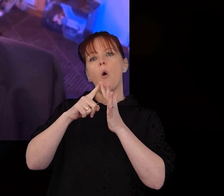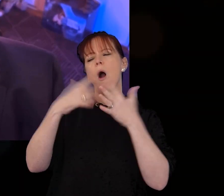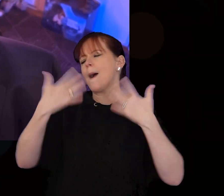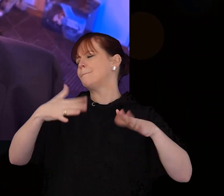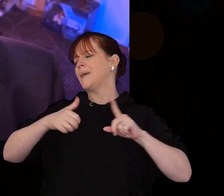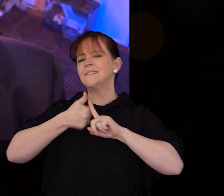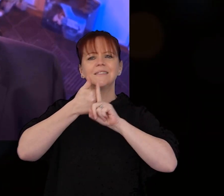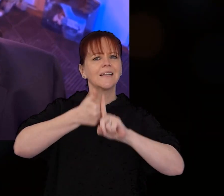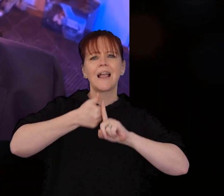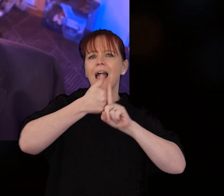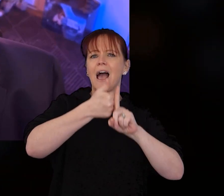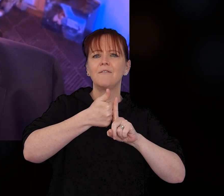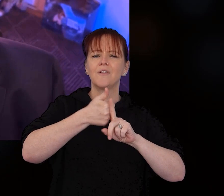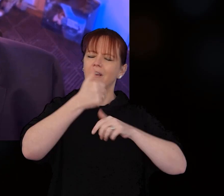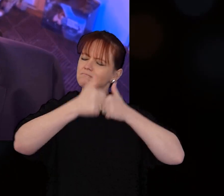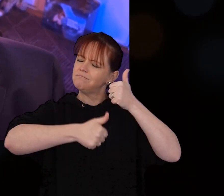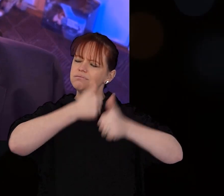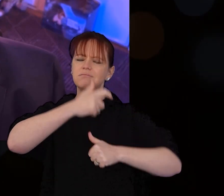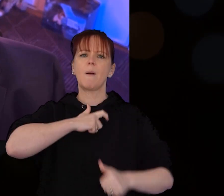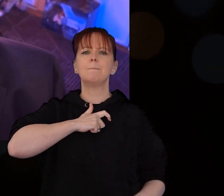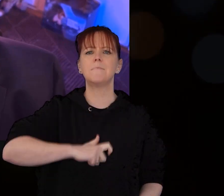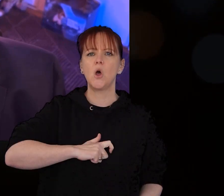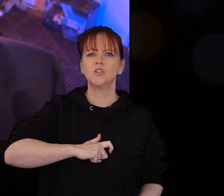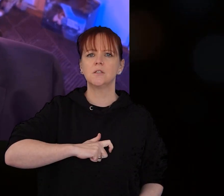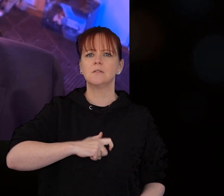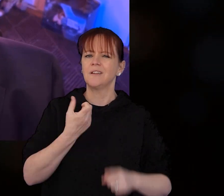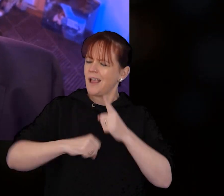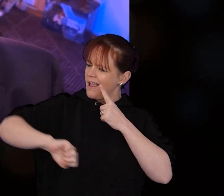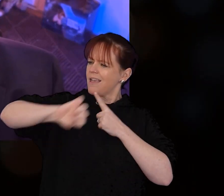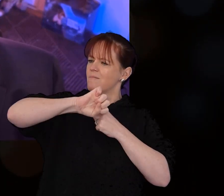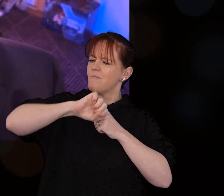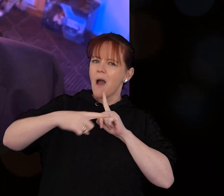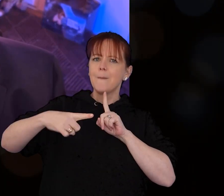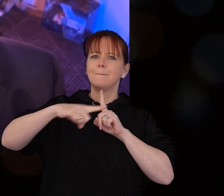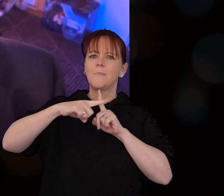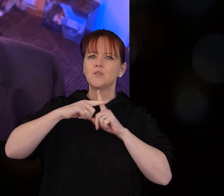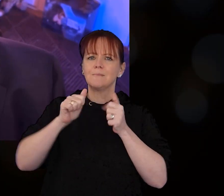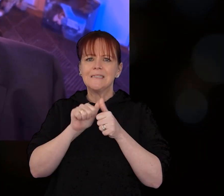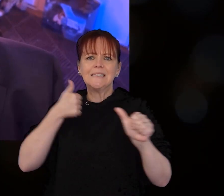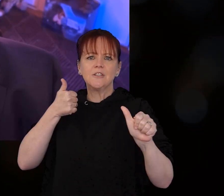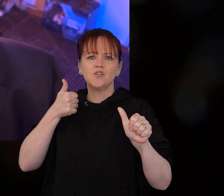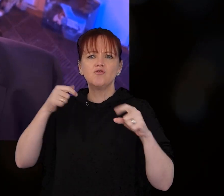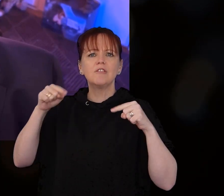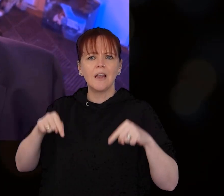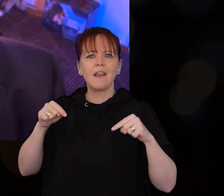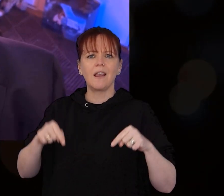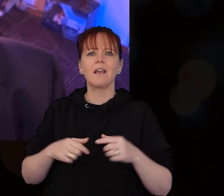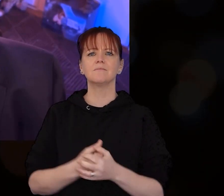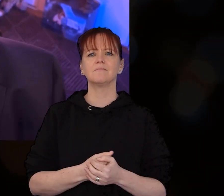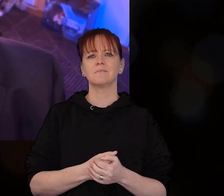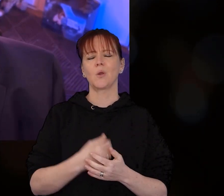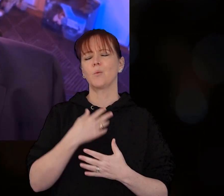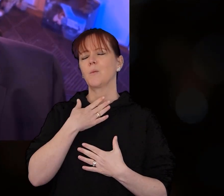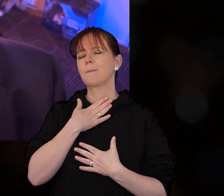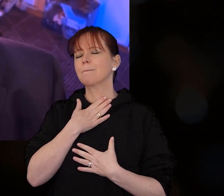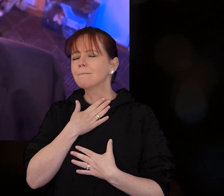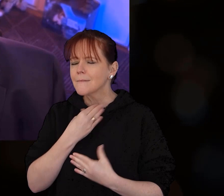and is very sorely missed, as he played such a key role in driving progress, including Diablo IV.